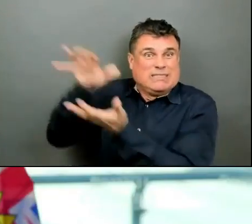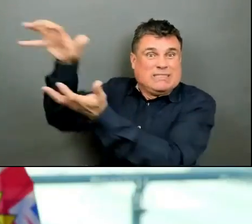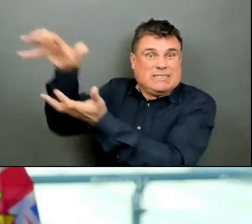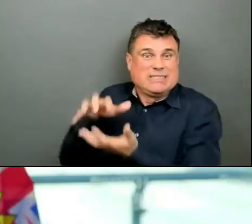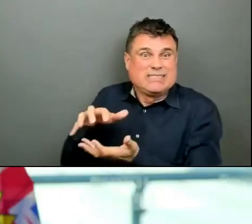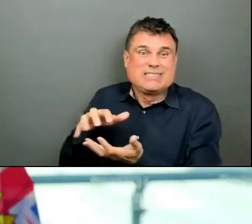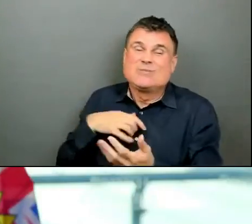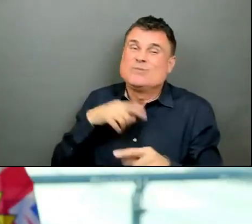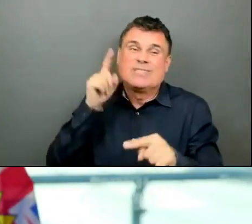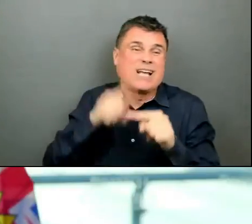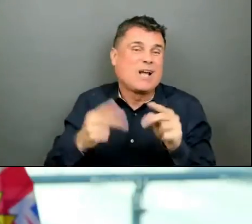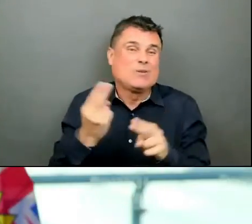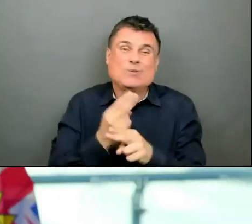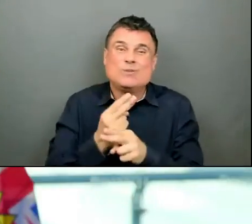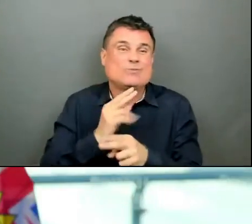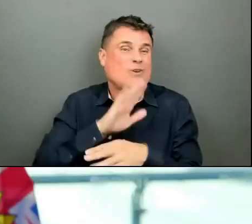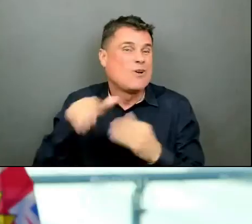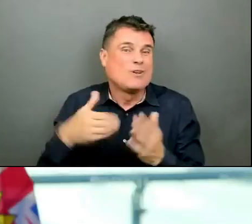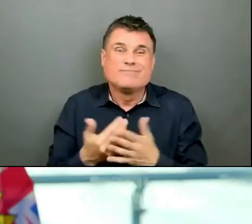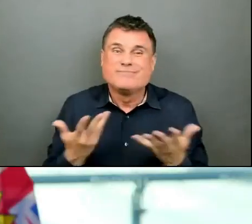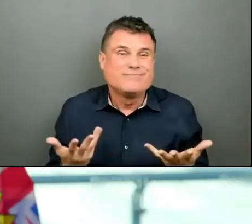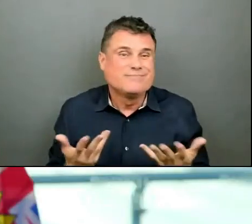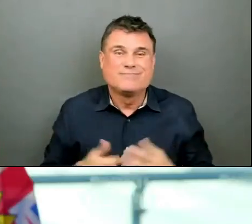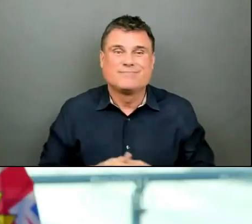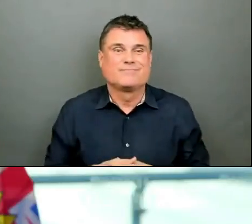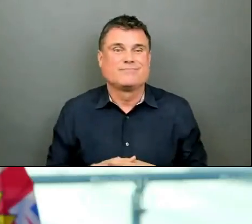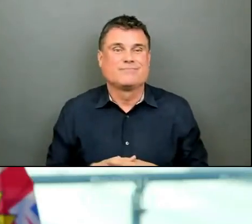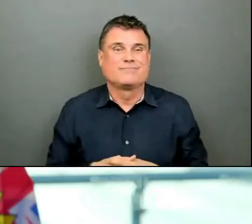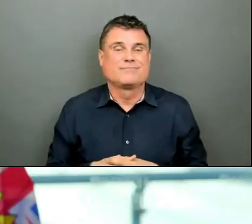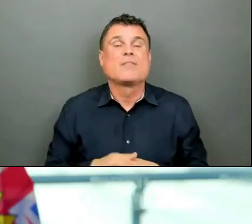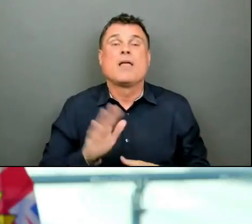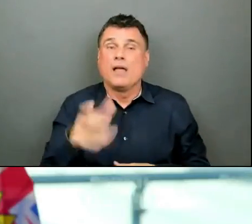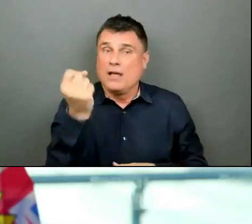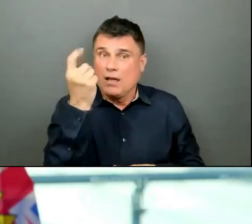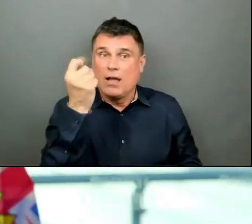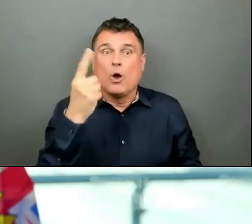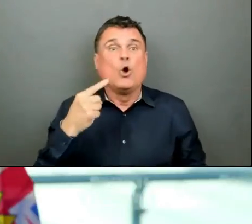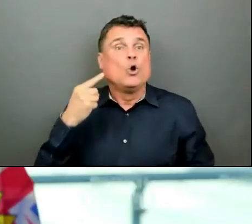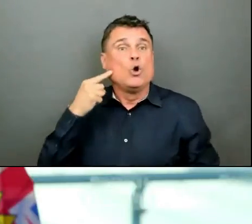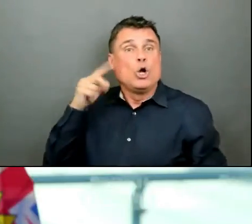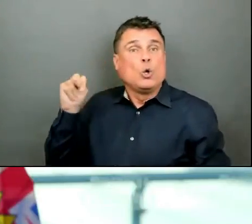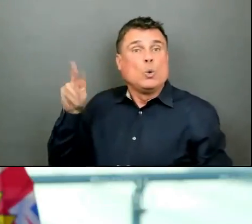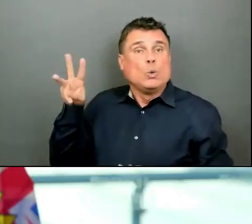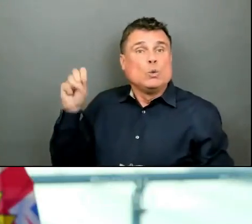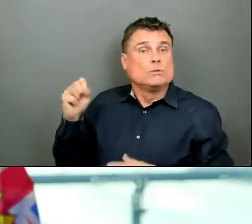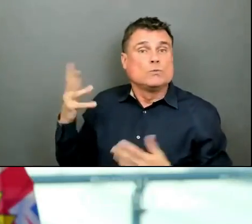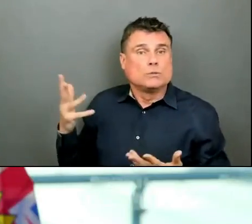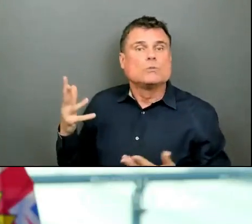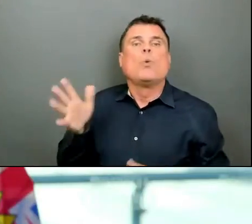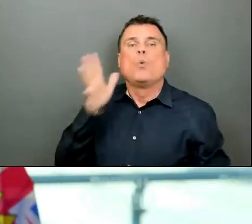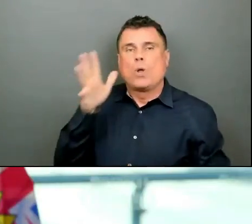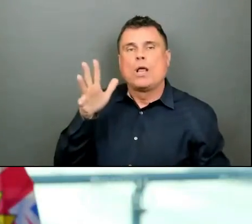We can't use it as we wanted to, but we are hearing news we will receive Johnson & Johnson in